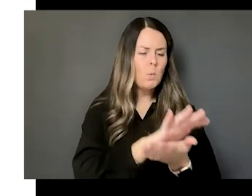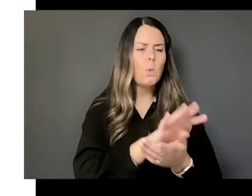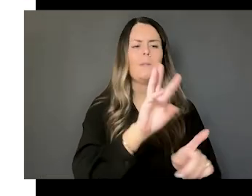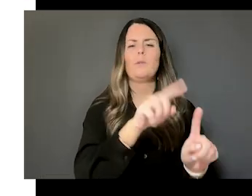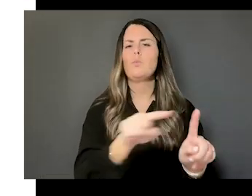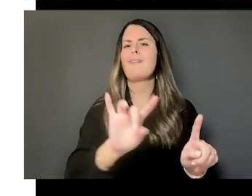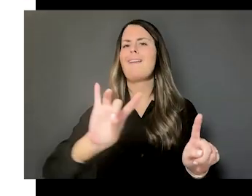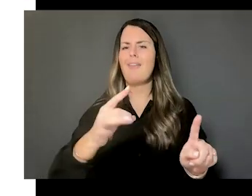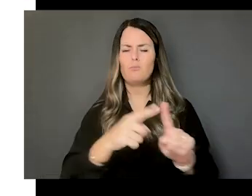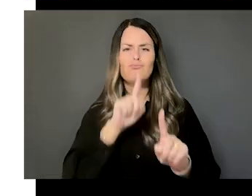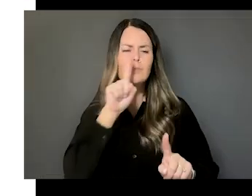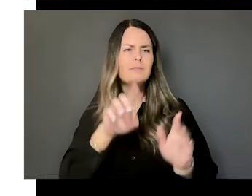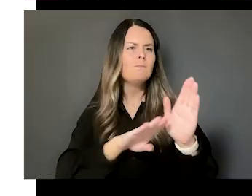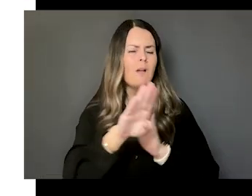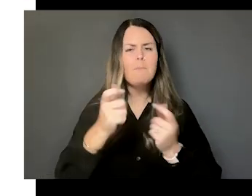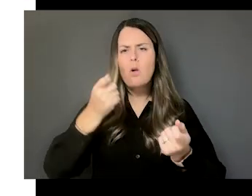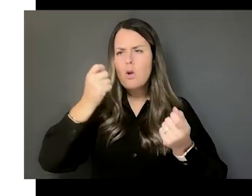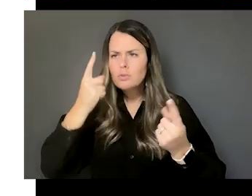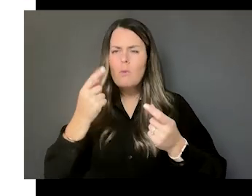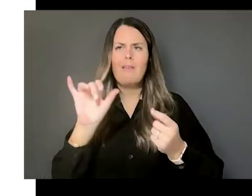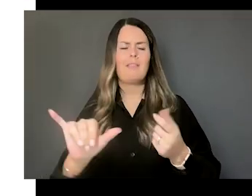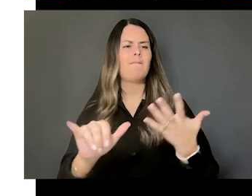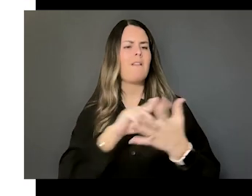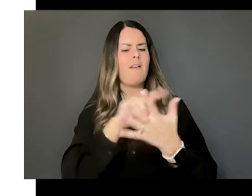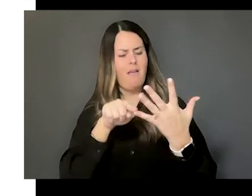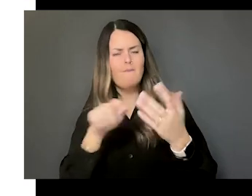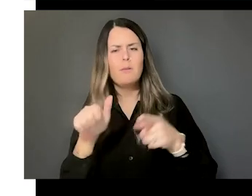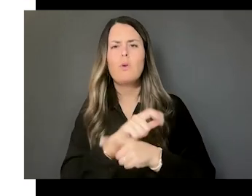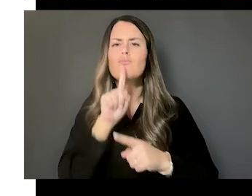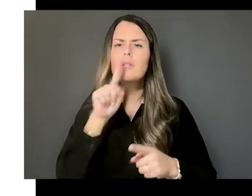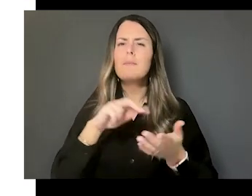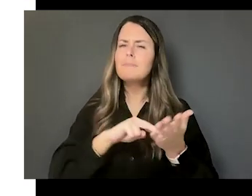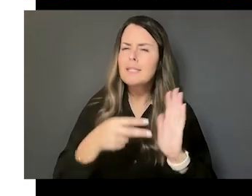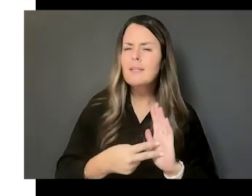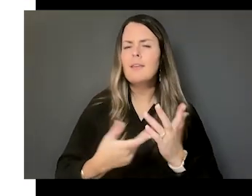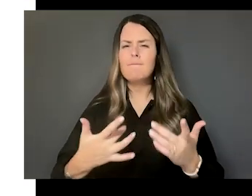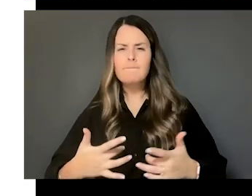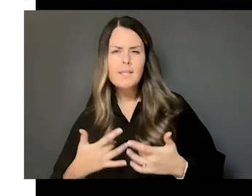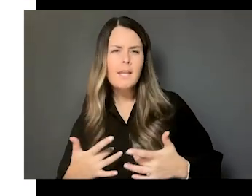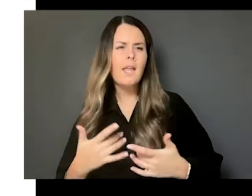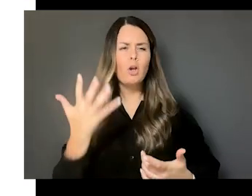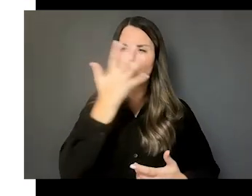to really develop an understanding of what those five practices really meant, what it felt like, and what it looked like in the classroom